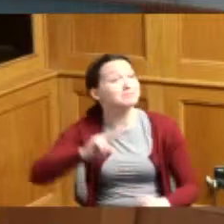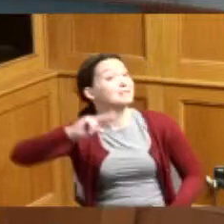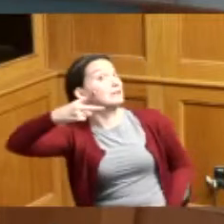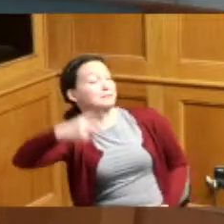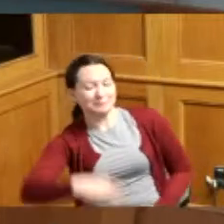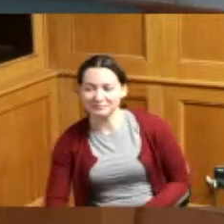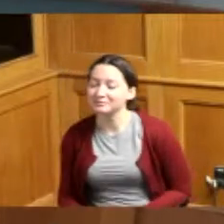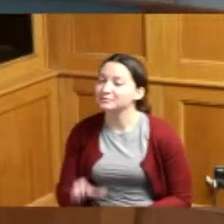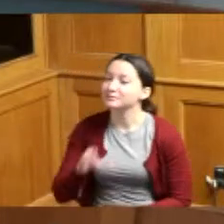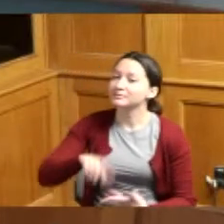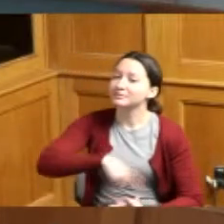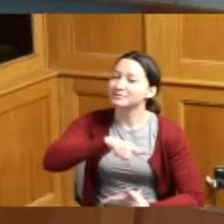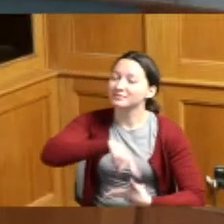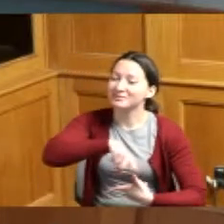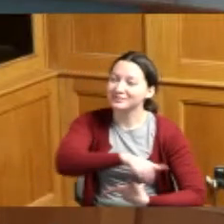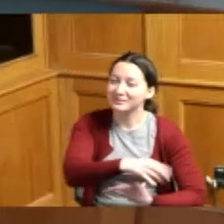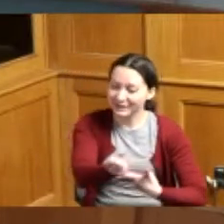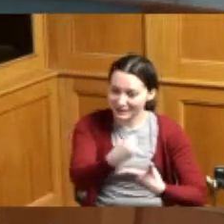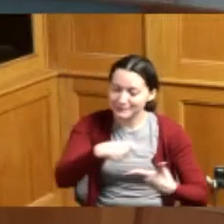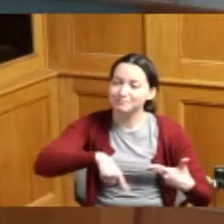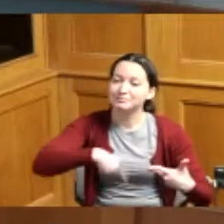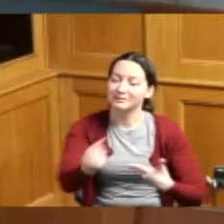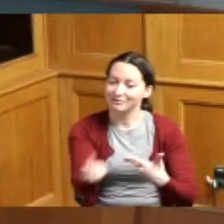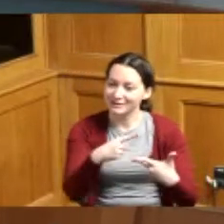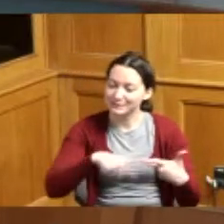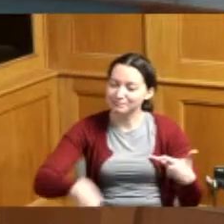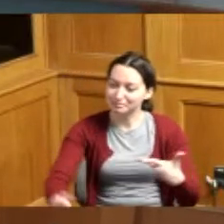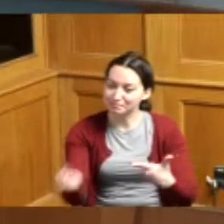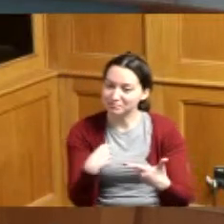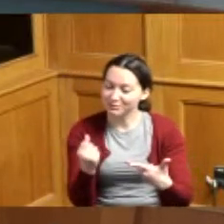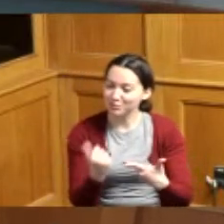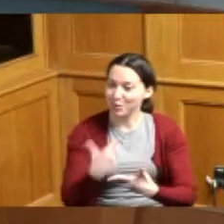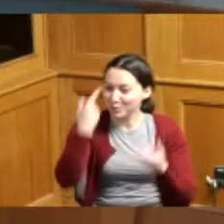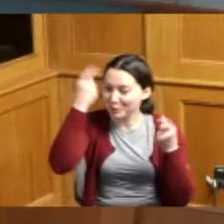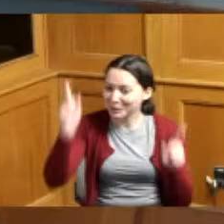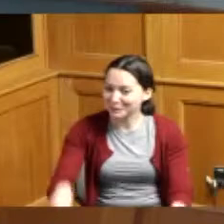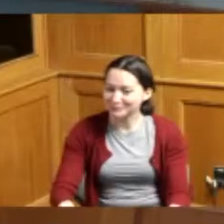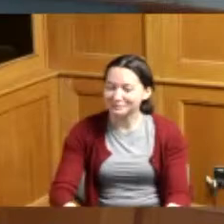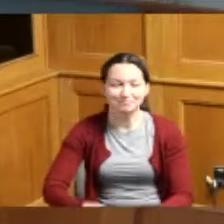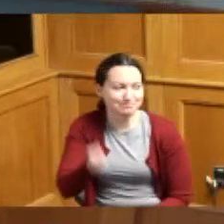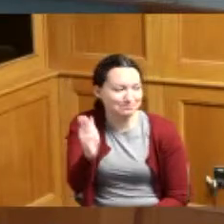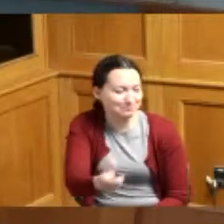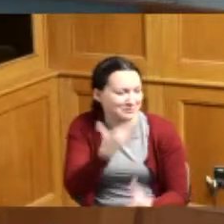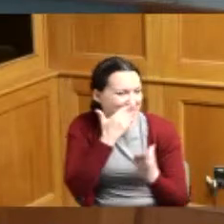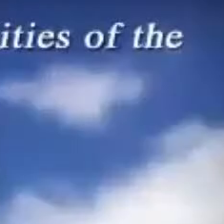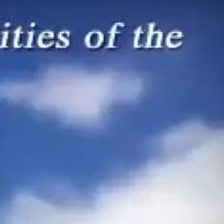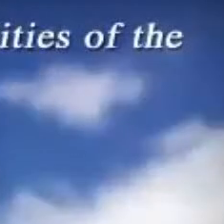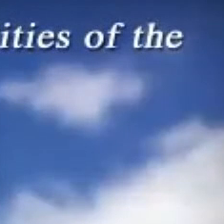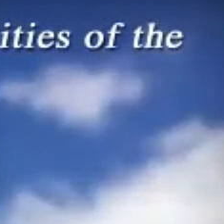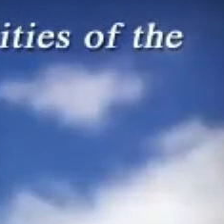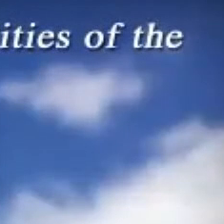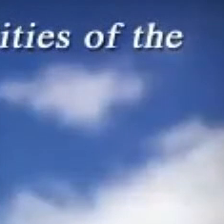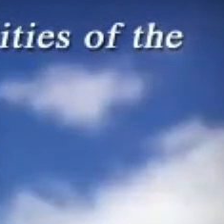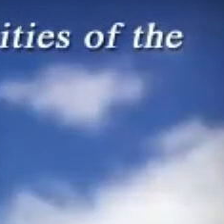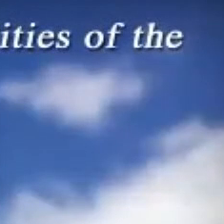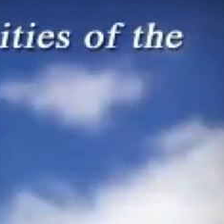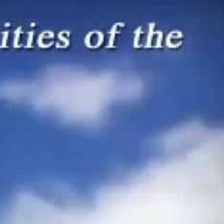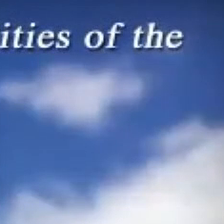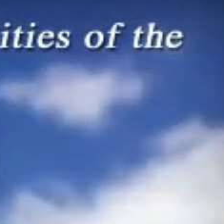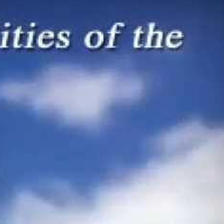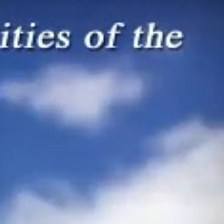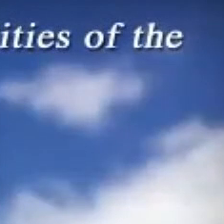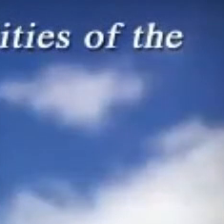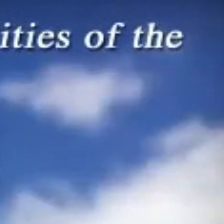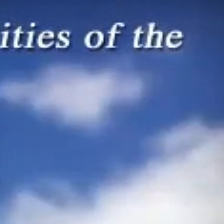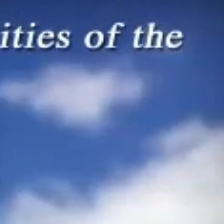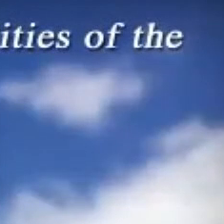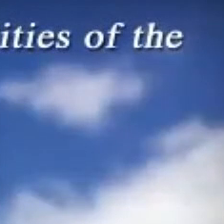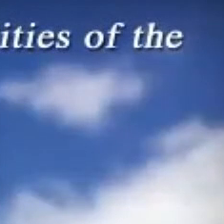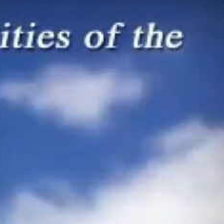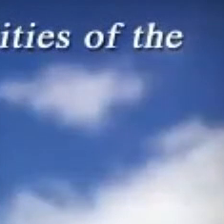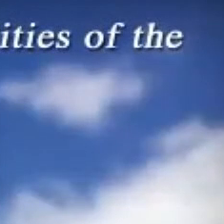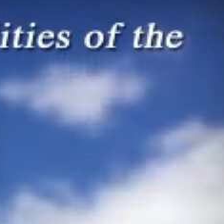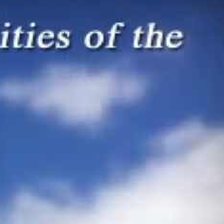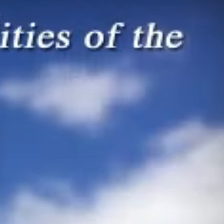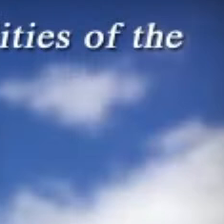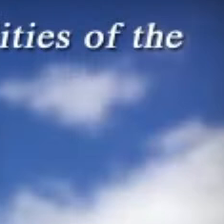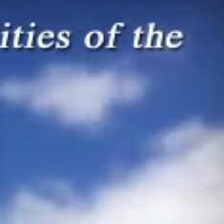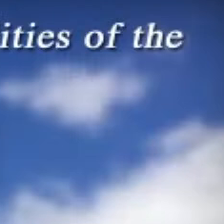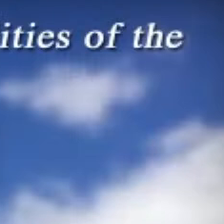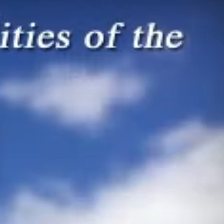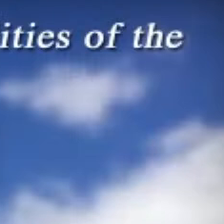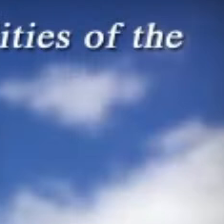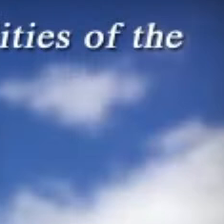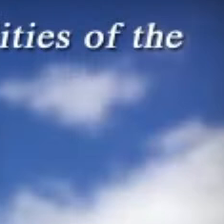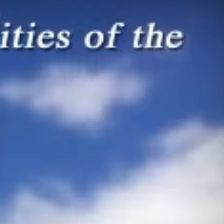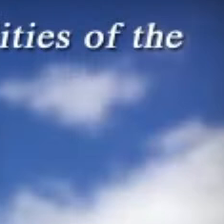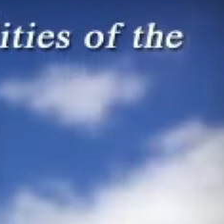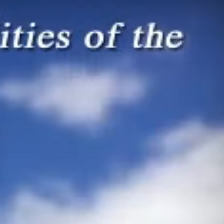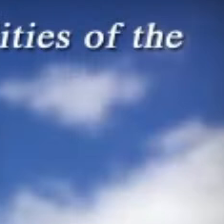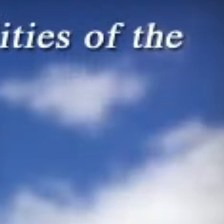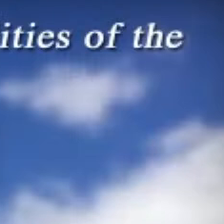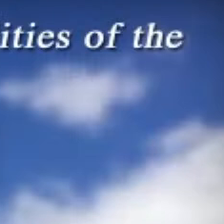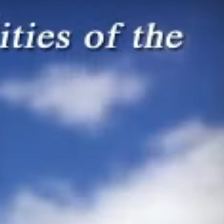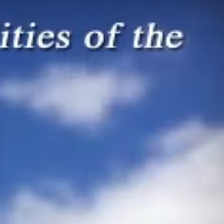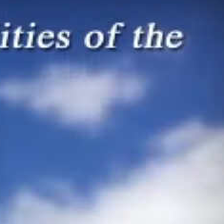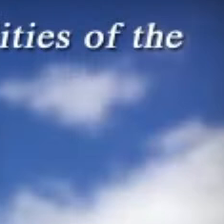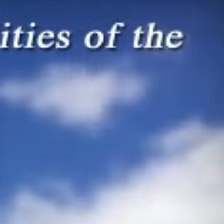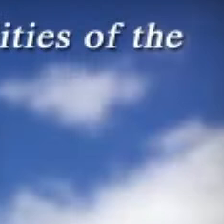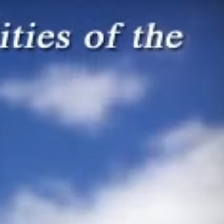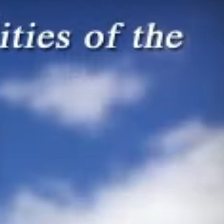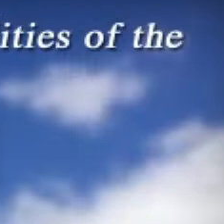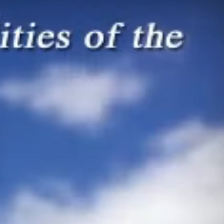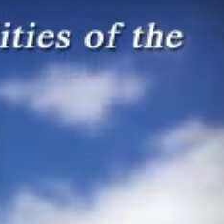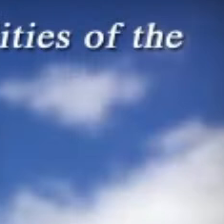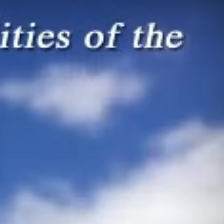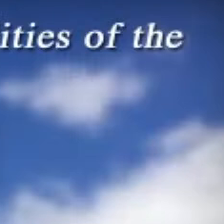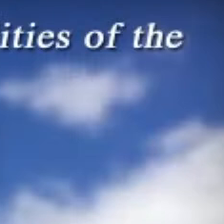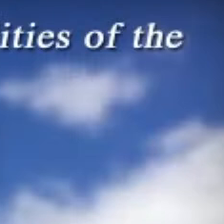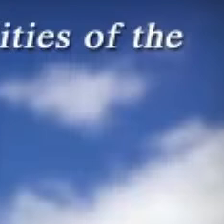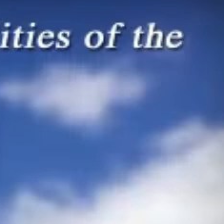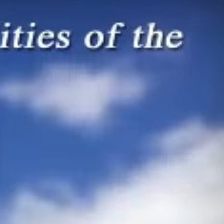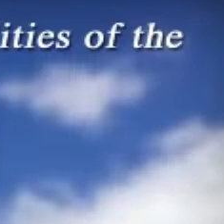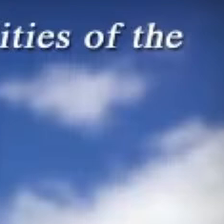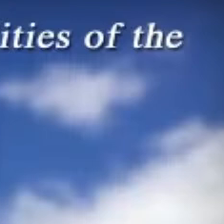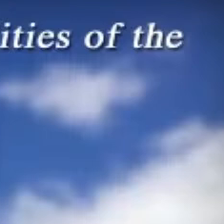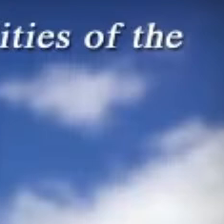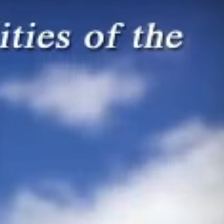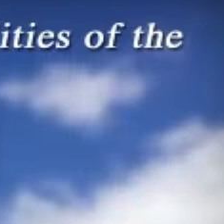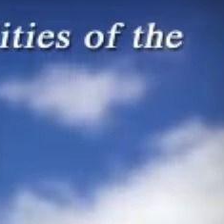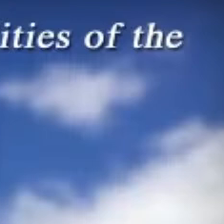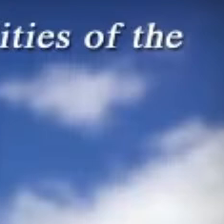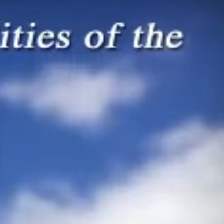Commissioner Summerow Dumas yes Commissioner Reece yes Commissioner Driehaus yes thank you